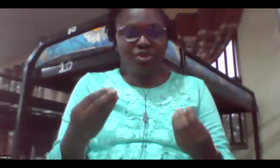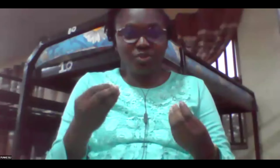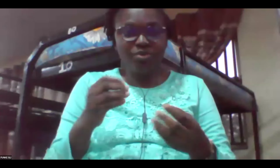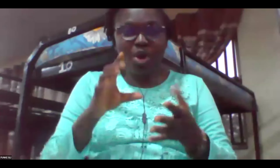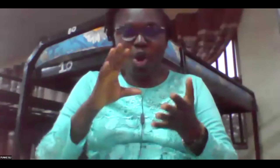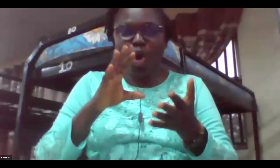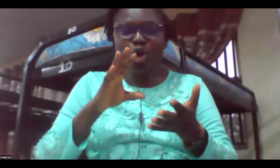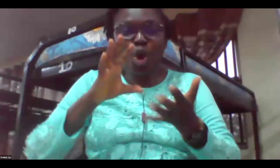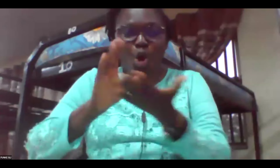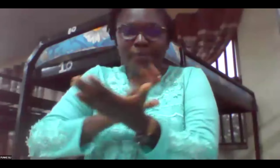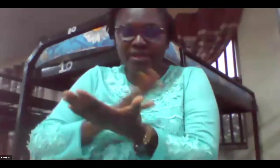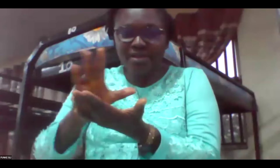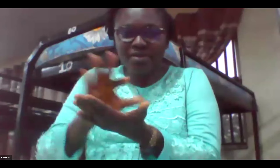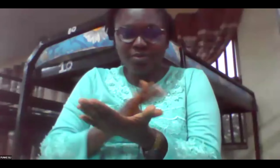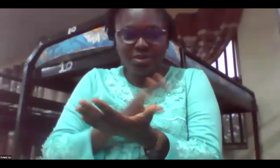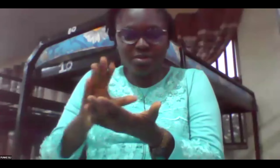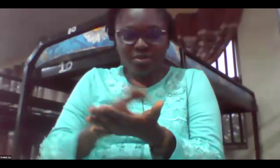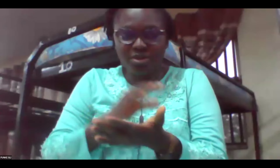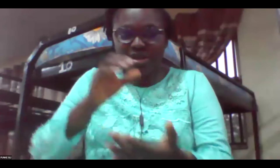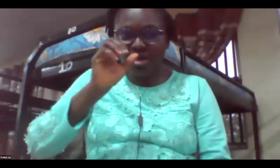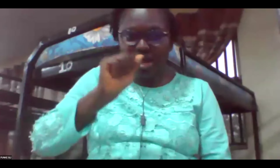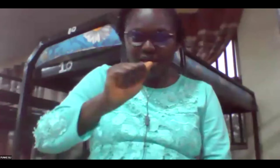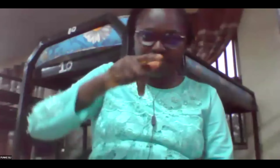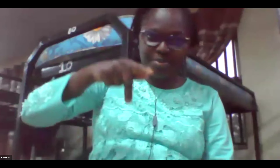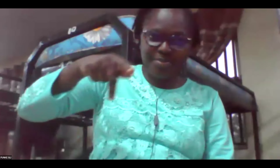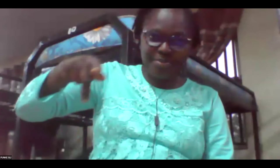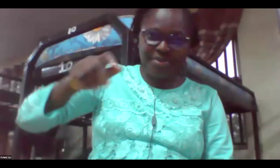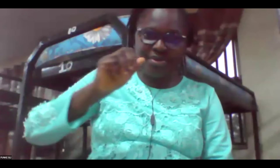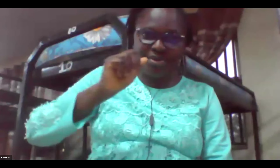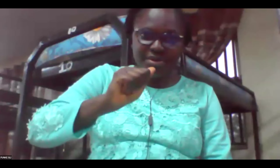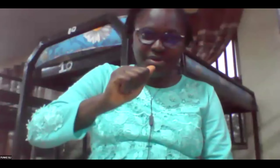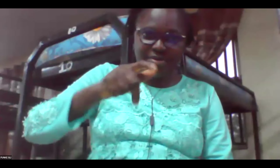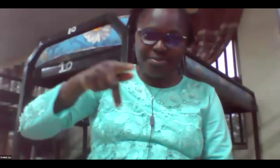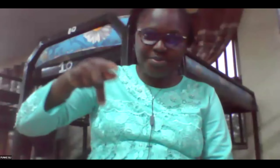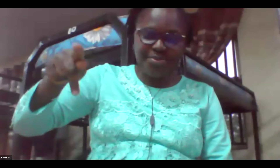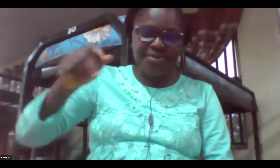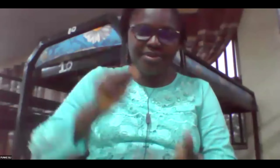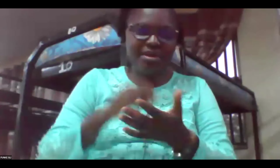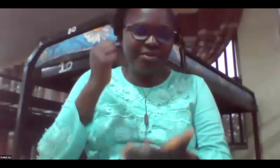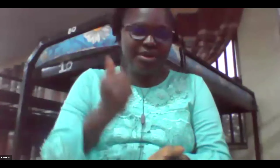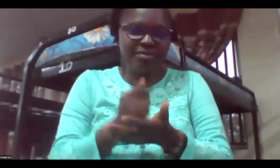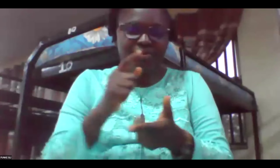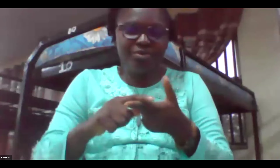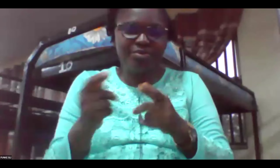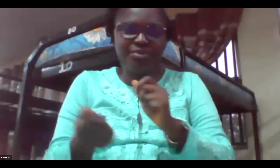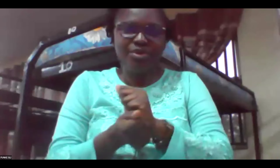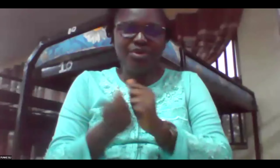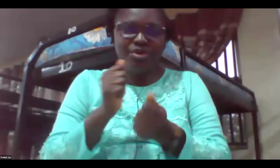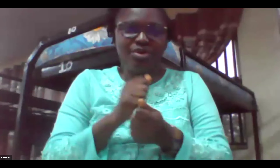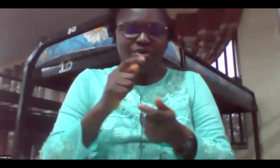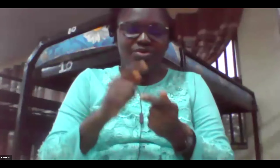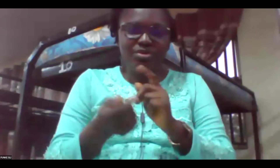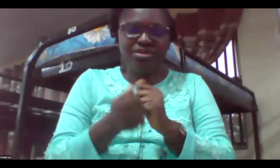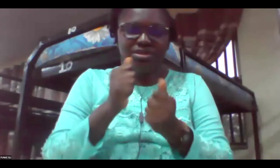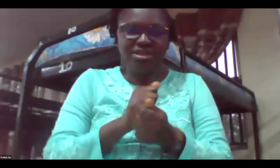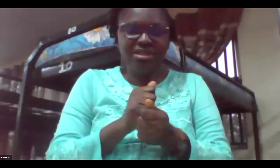and Nvda, a software that will also help you to be able to trans translate text